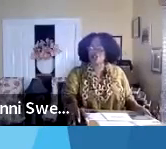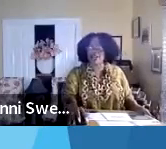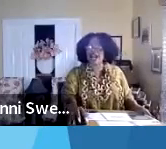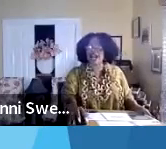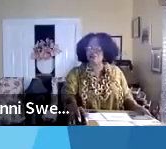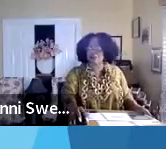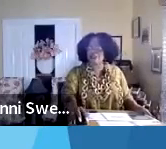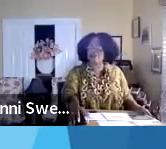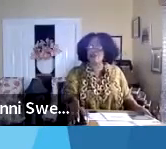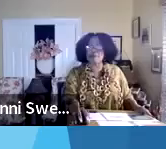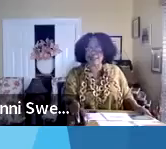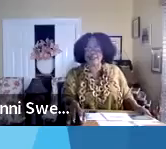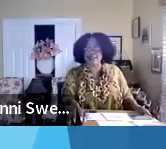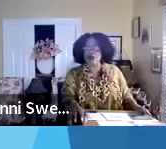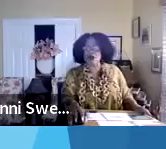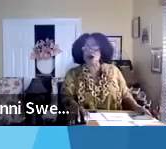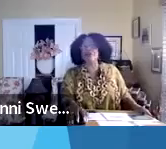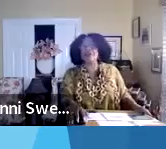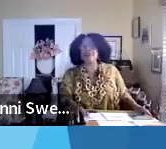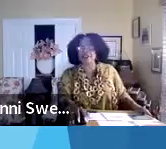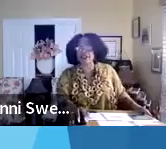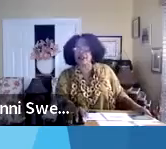about upcoming statewide workshops and then close out